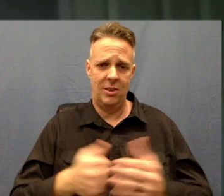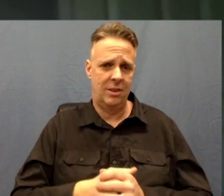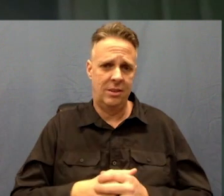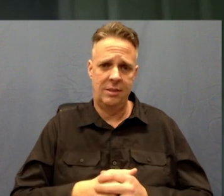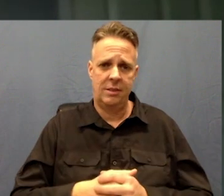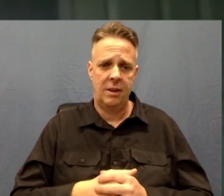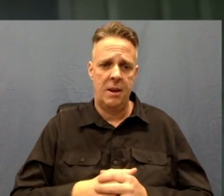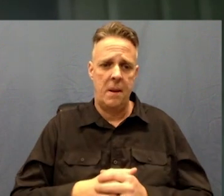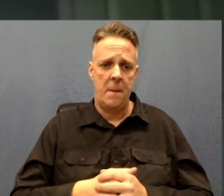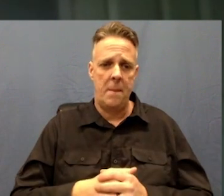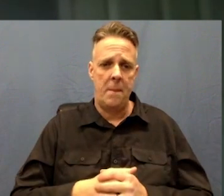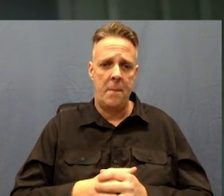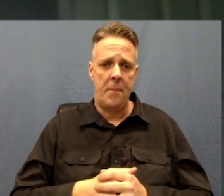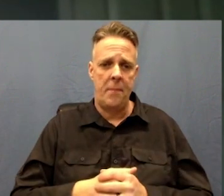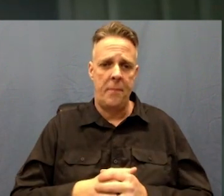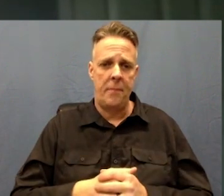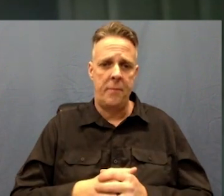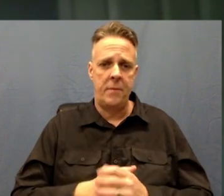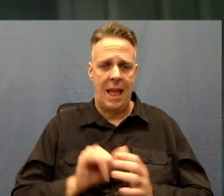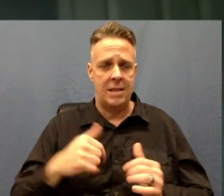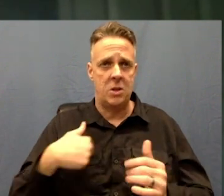EVEN BE HERE. AS A NAVIGATOR, WE BELIEVE EVERY